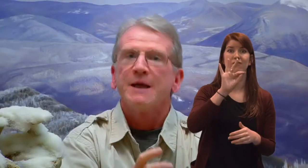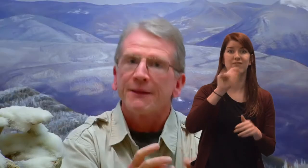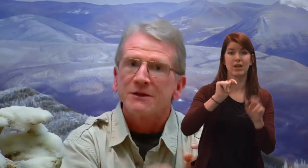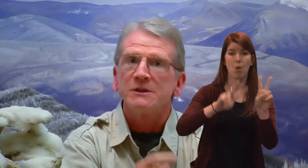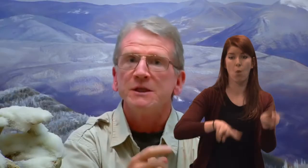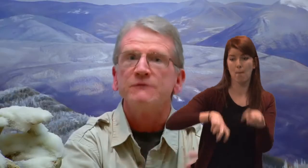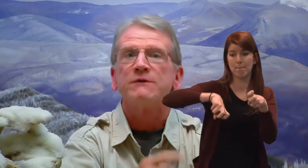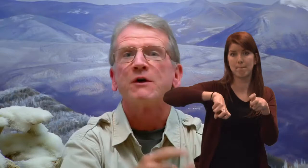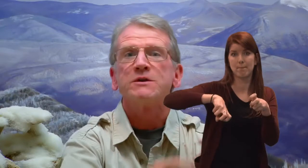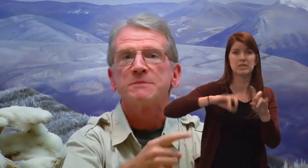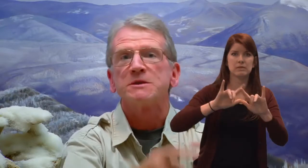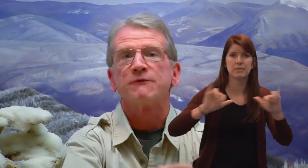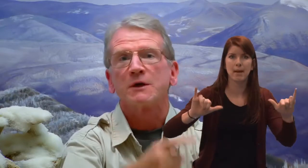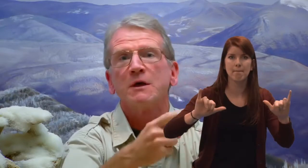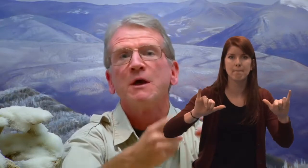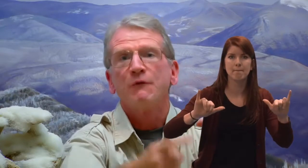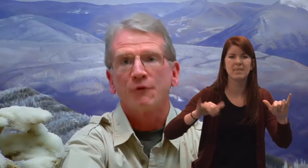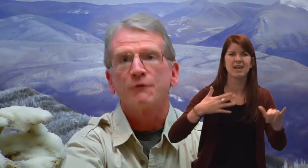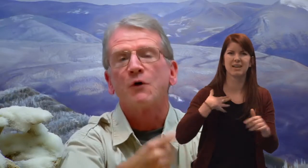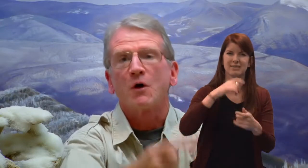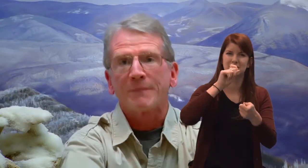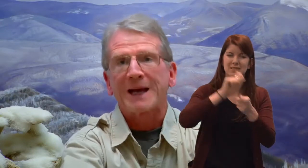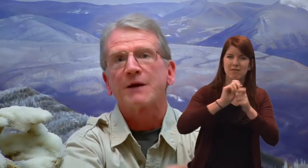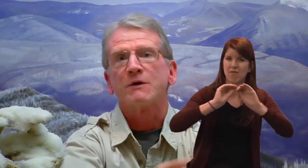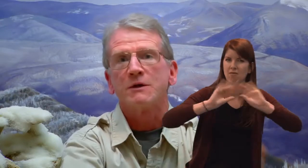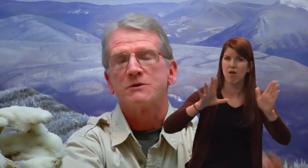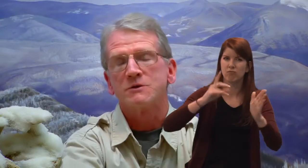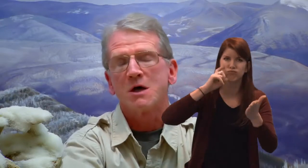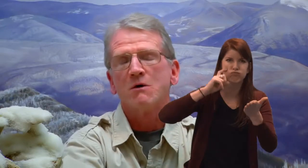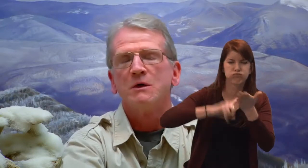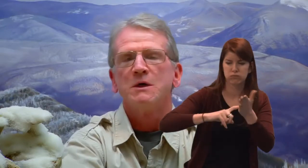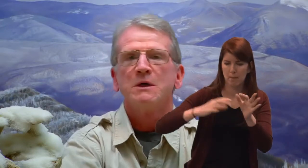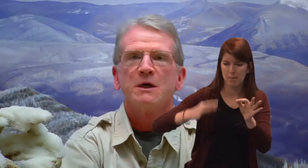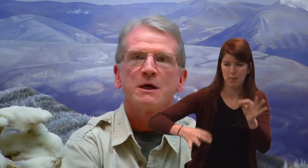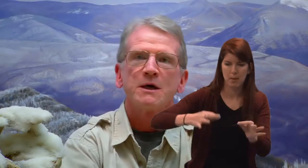and this leaves a very specific footfall pattern in the snow.